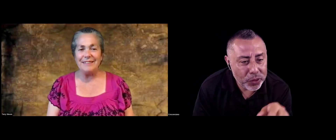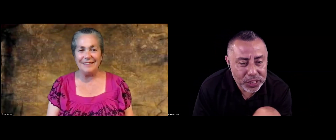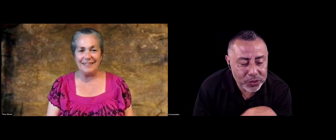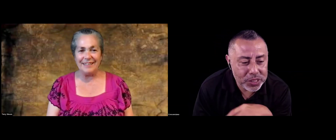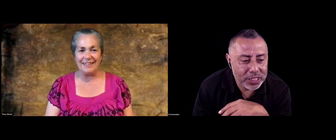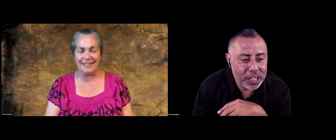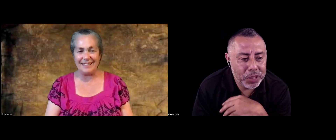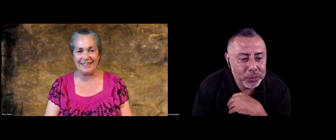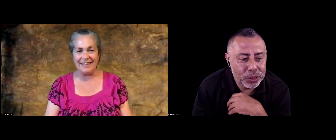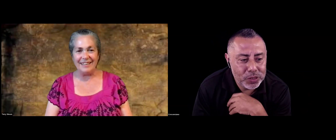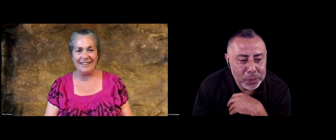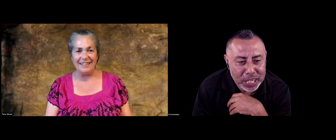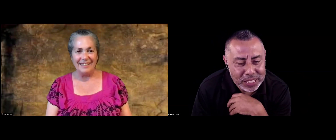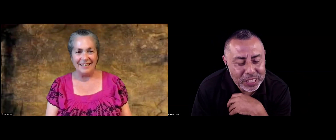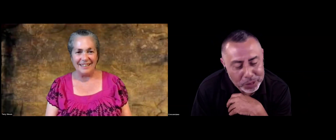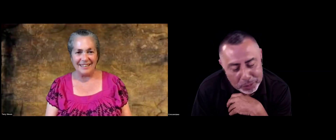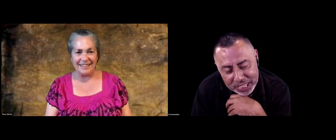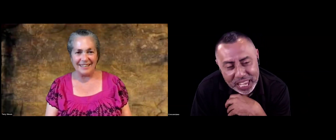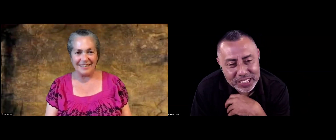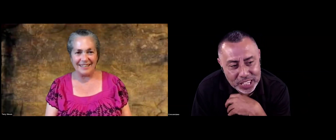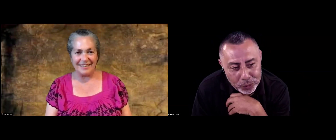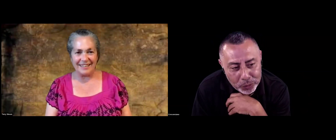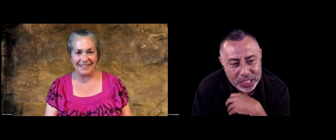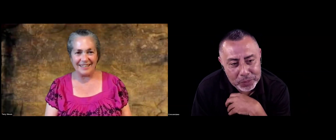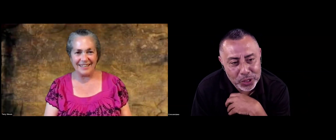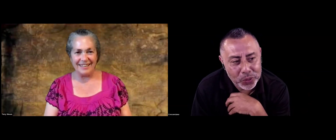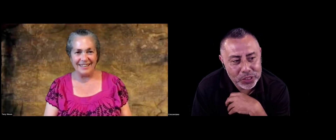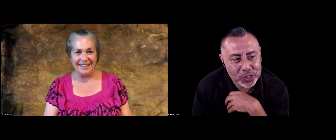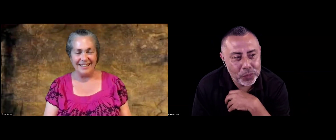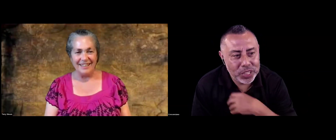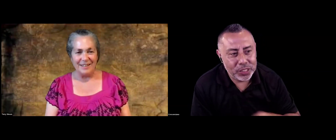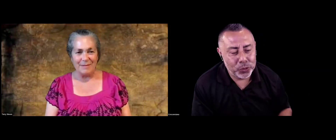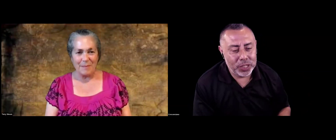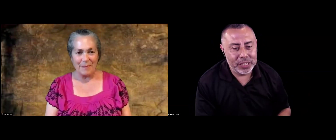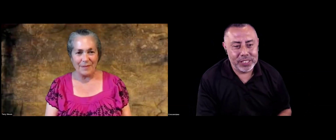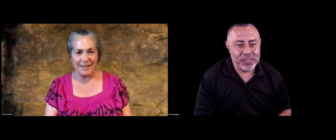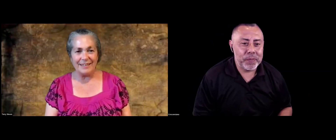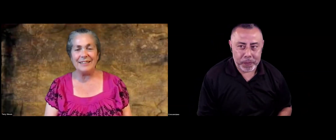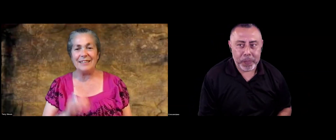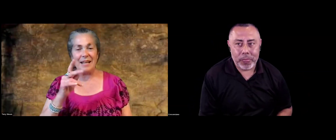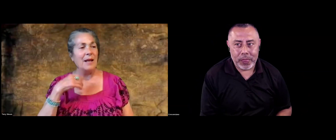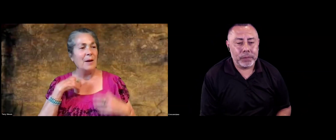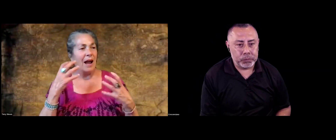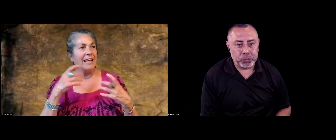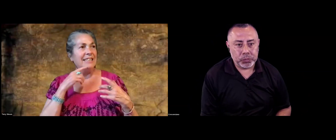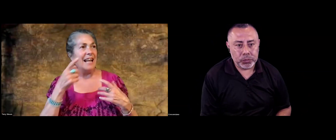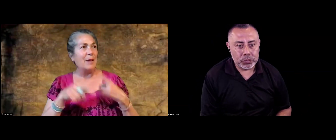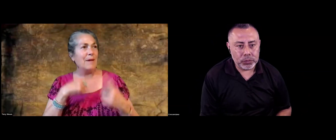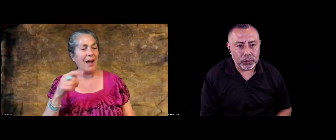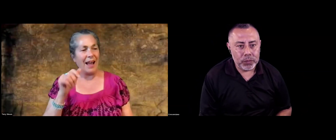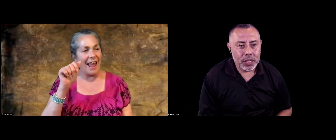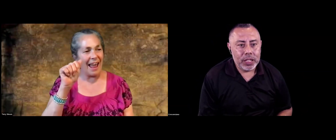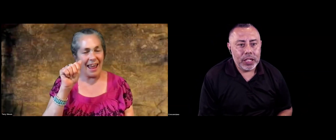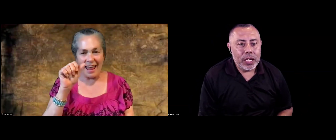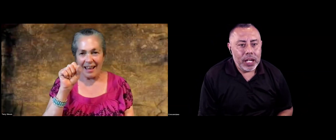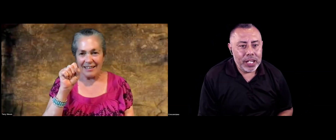So it's very interesting that I'm able to use a pet, my pet cat to help me let me know when there's someone at the door like this.